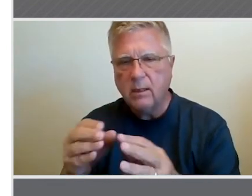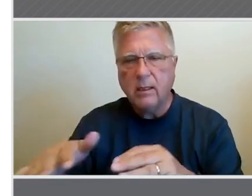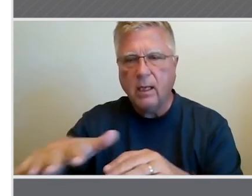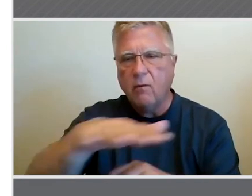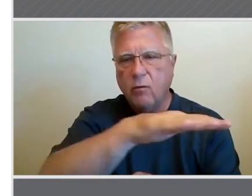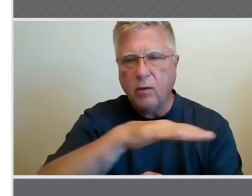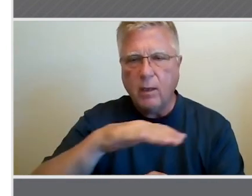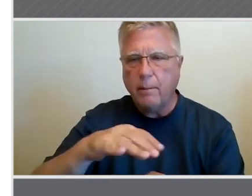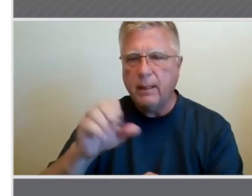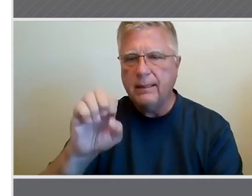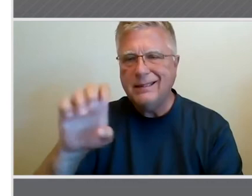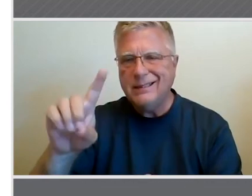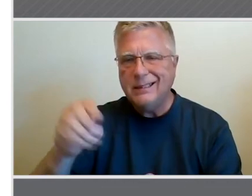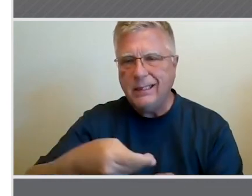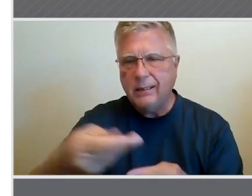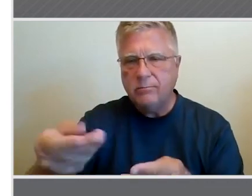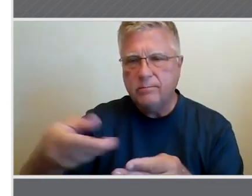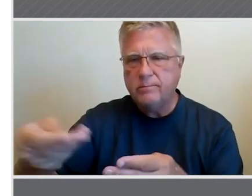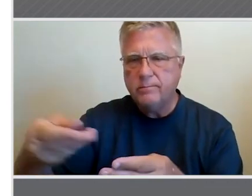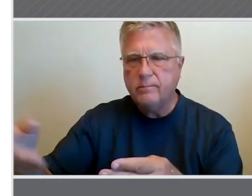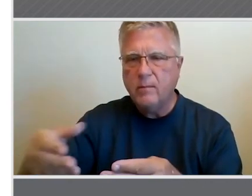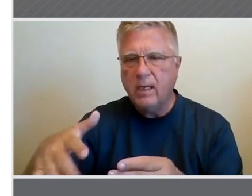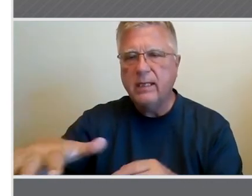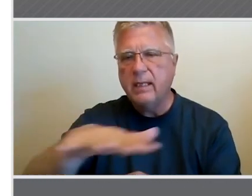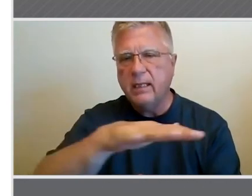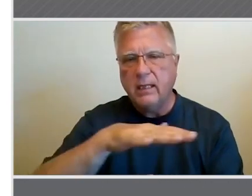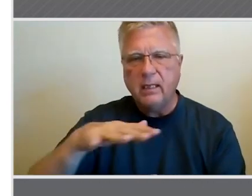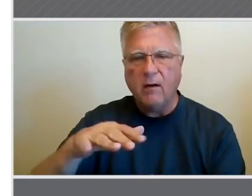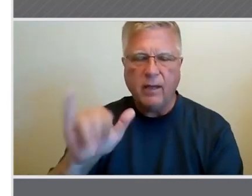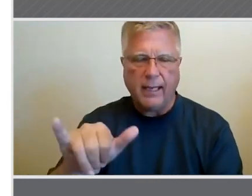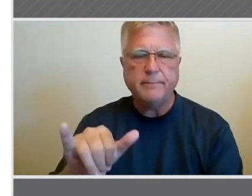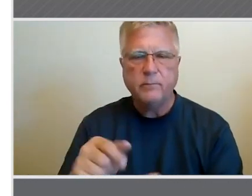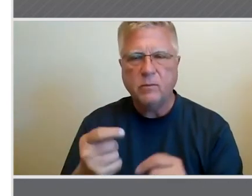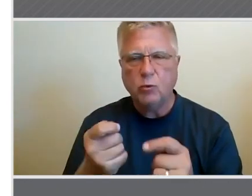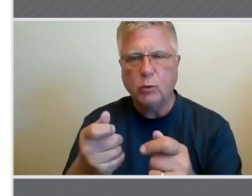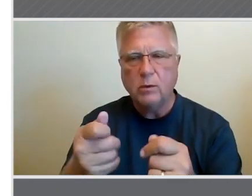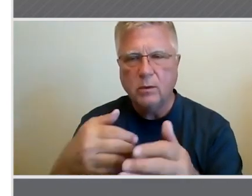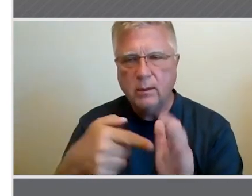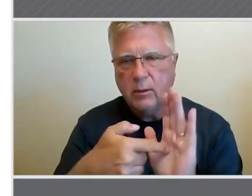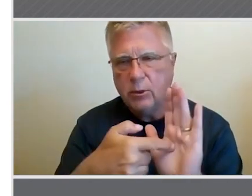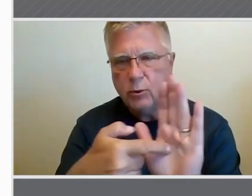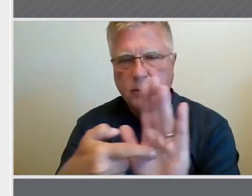and cover it, just quickly go through those, and that is